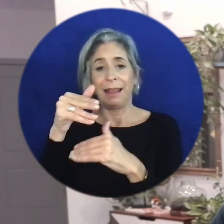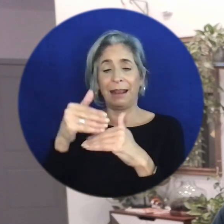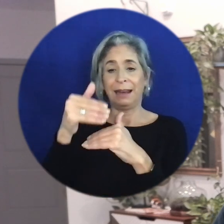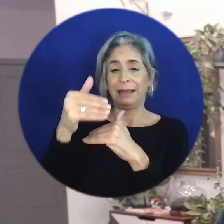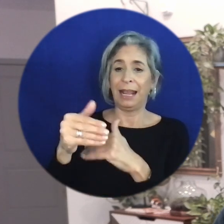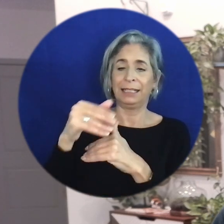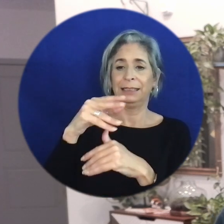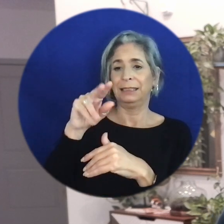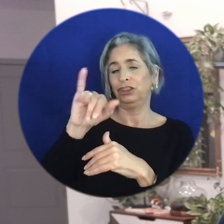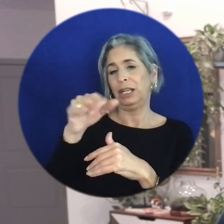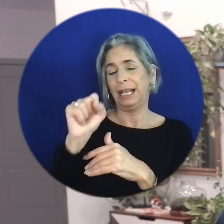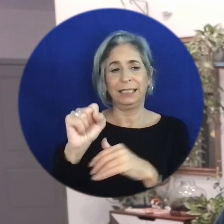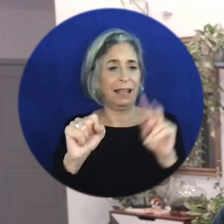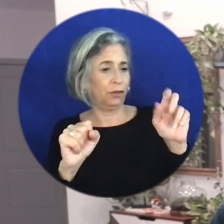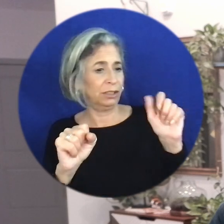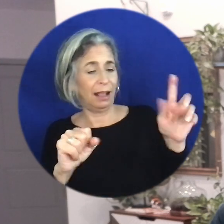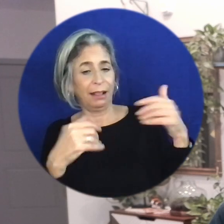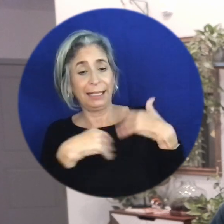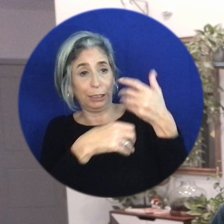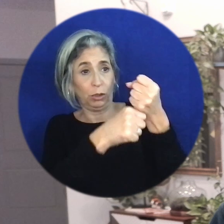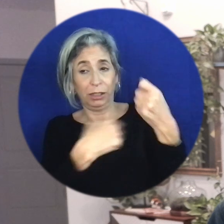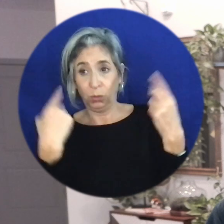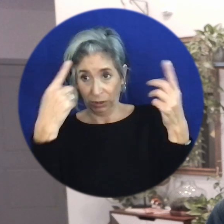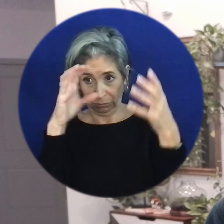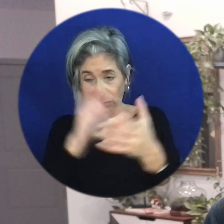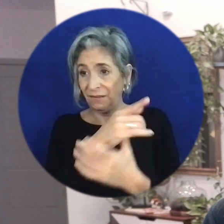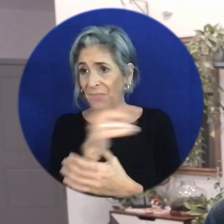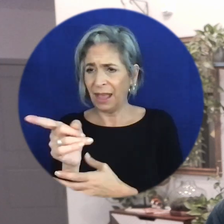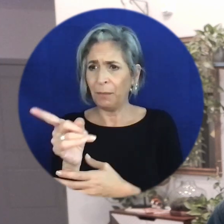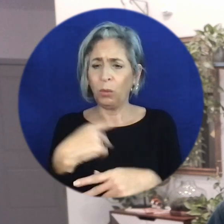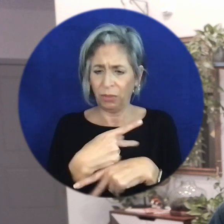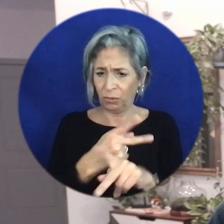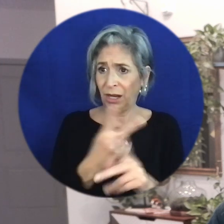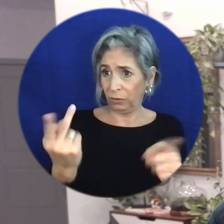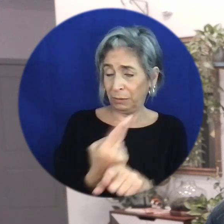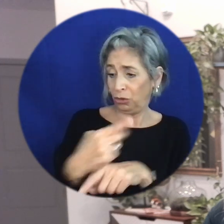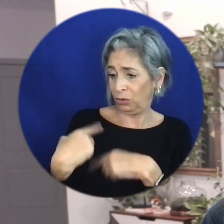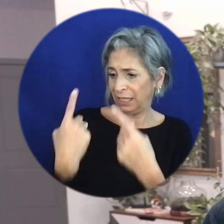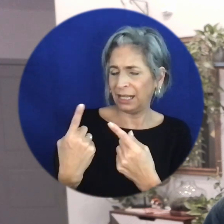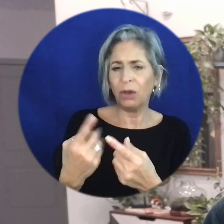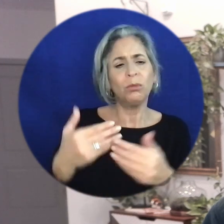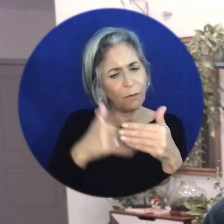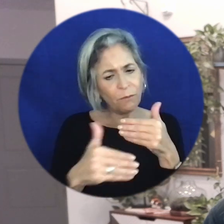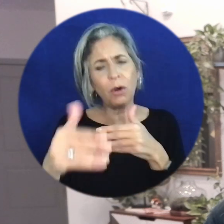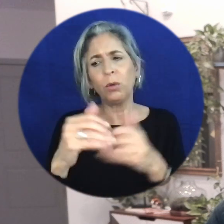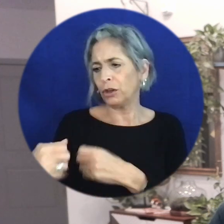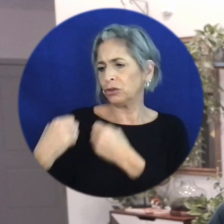Now that Next and Vercel has earned our trust to maintain and continuously improve on their existing products, this allows us to charge forward